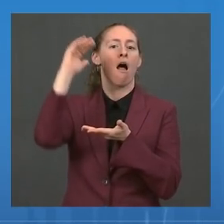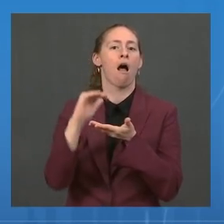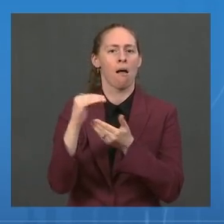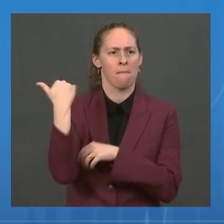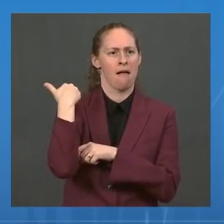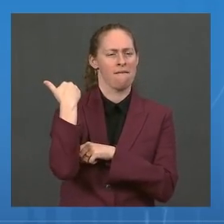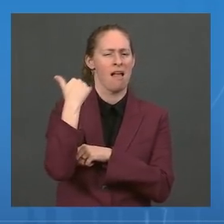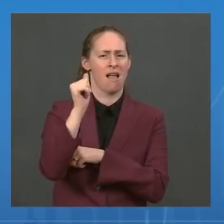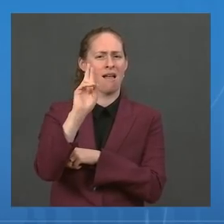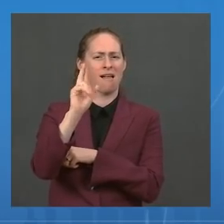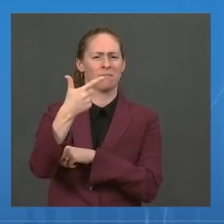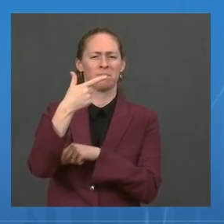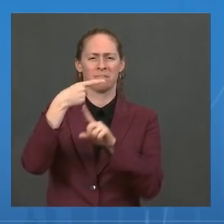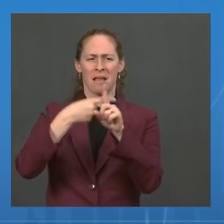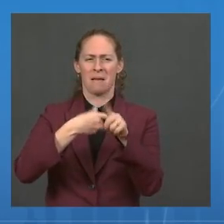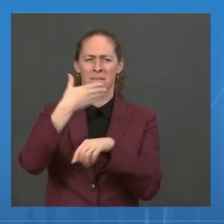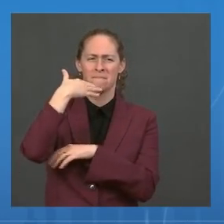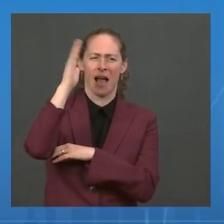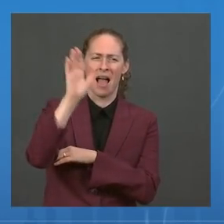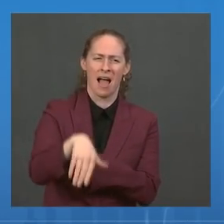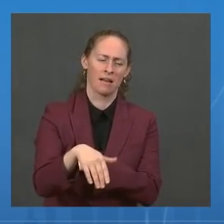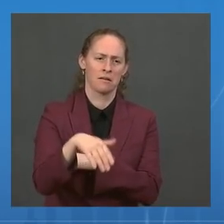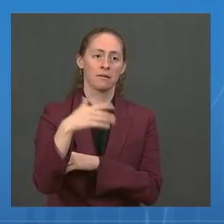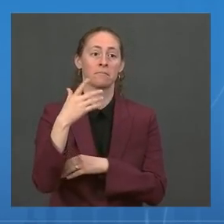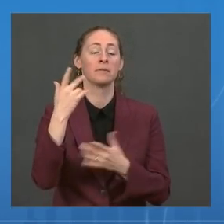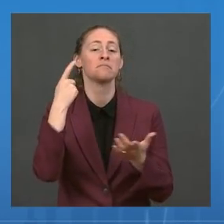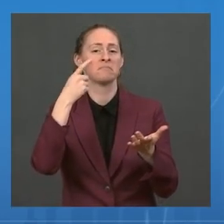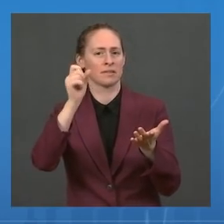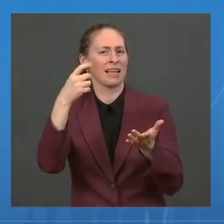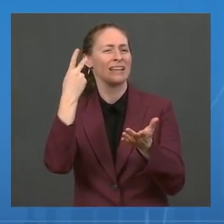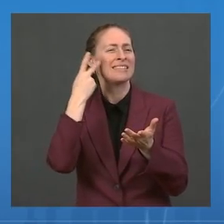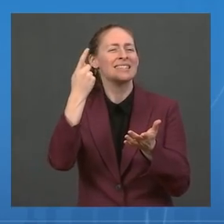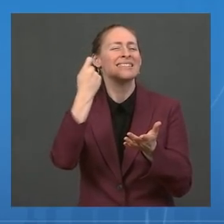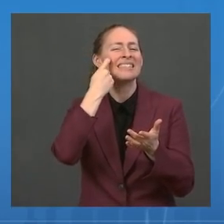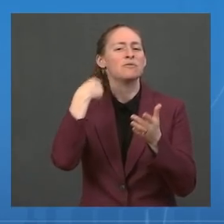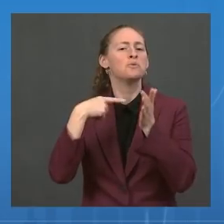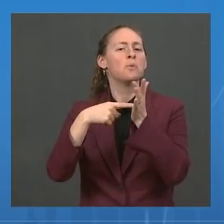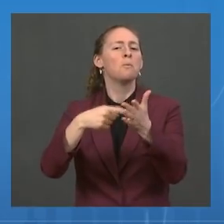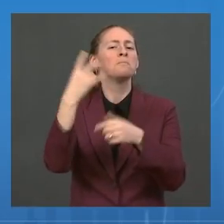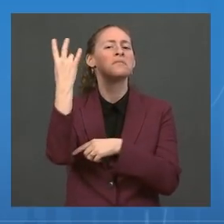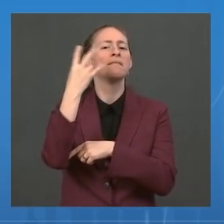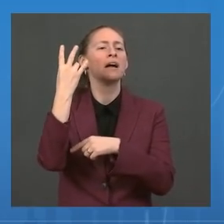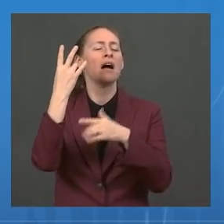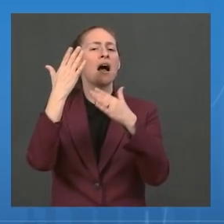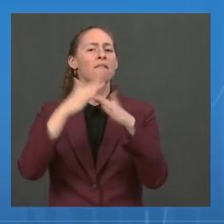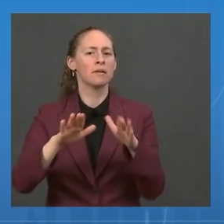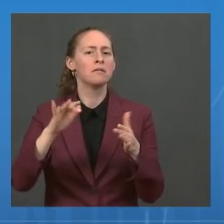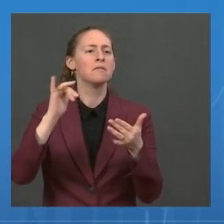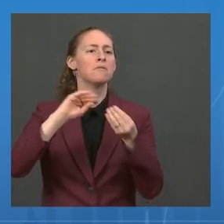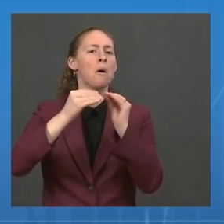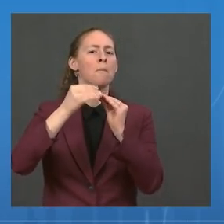This slide looks at the seven-day moving average of cases, hospitalizations, and deaths in three groups of states.